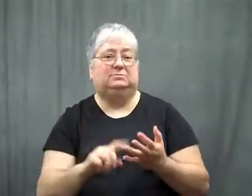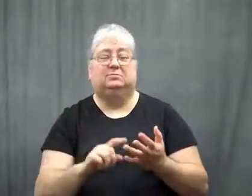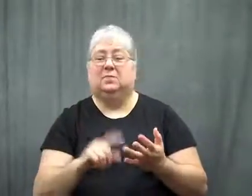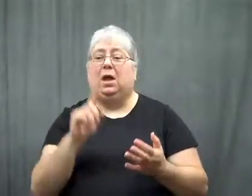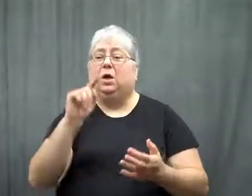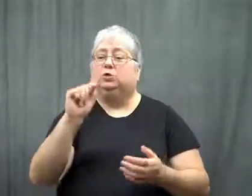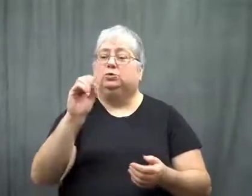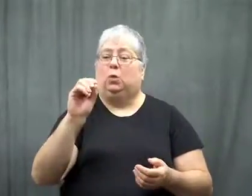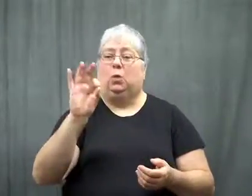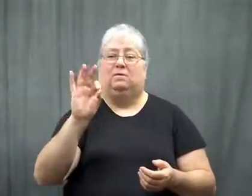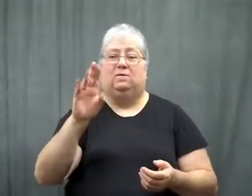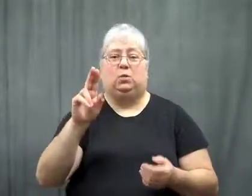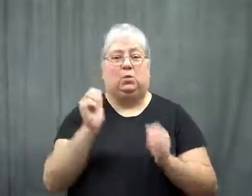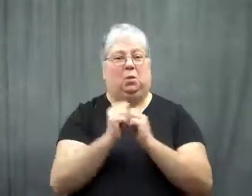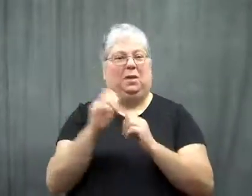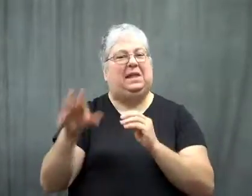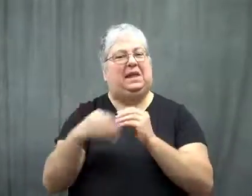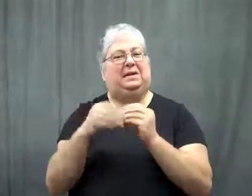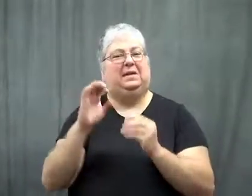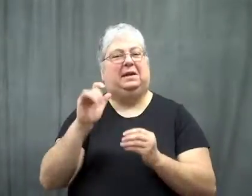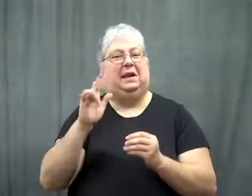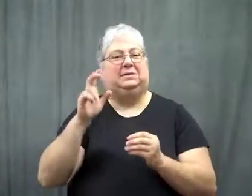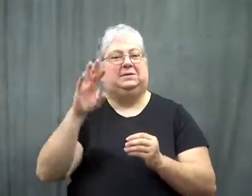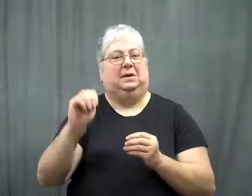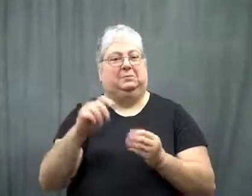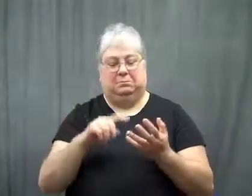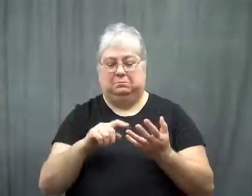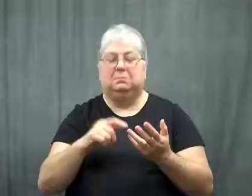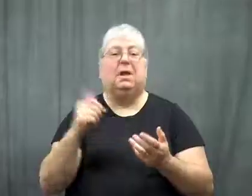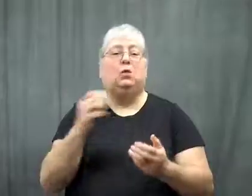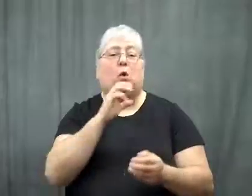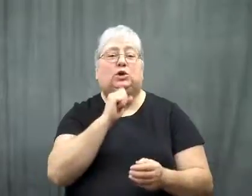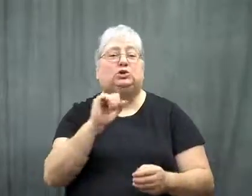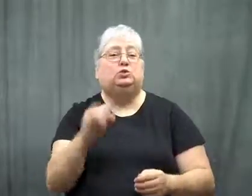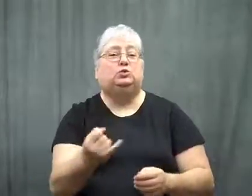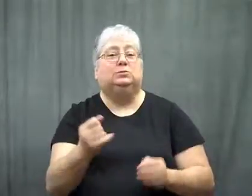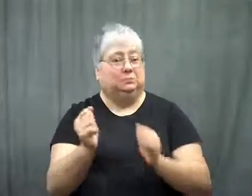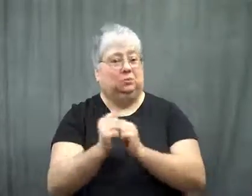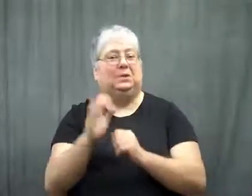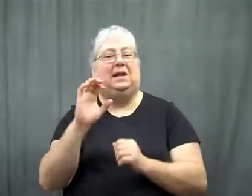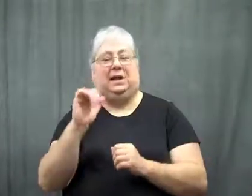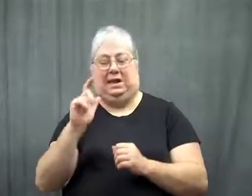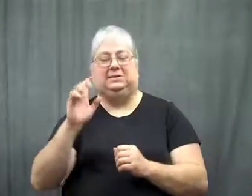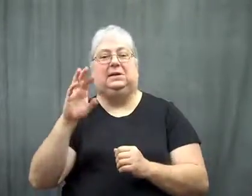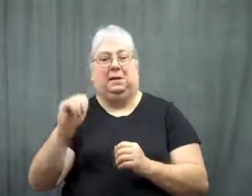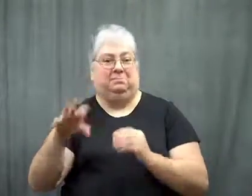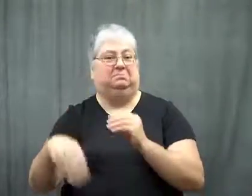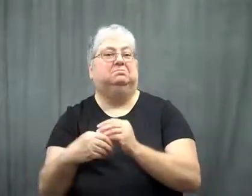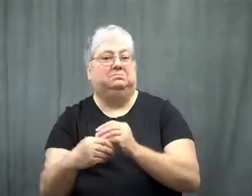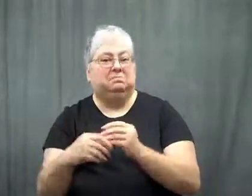Also tofu and orange juice with added calcium.